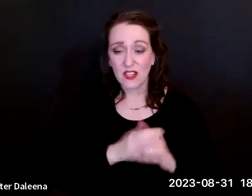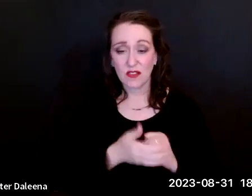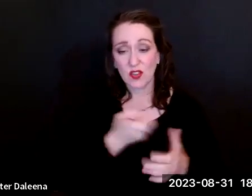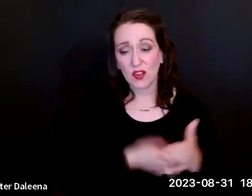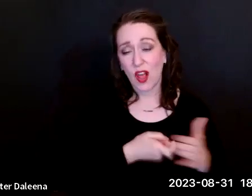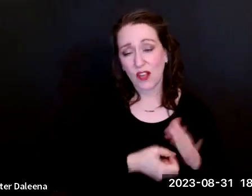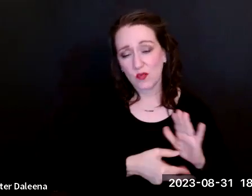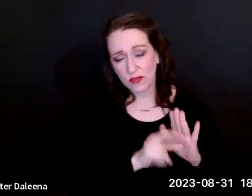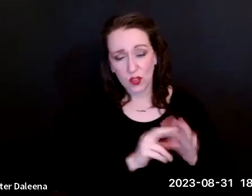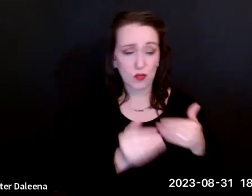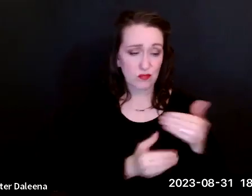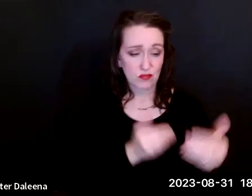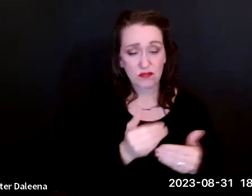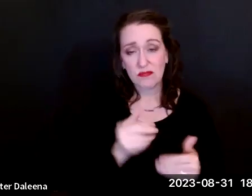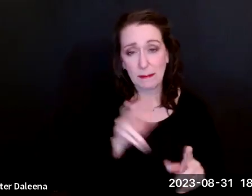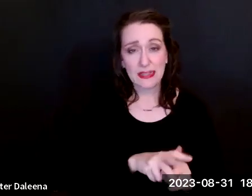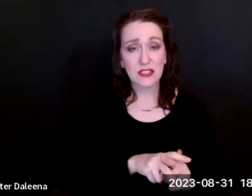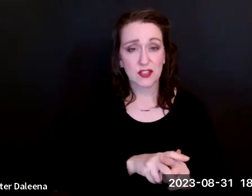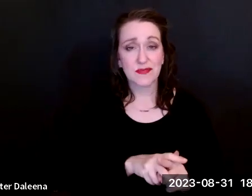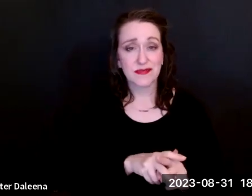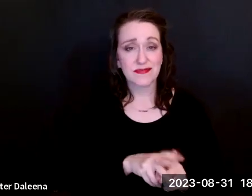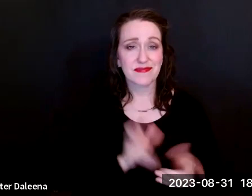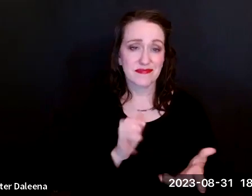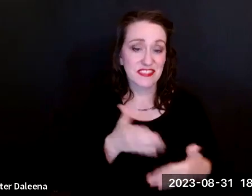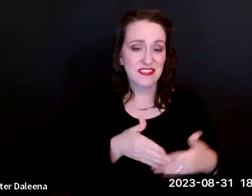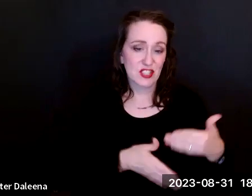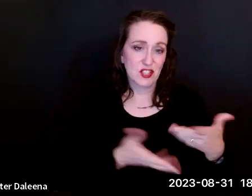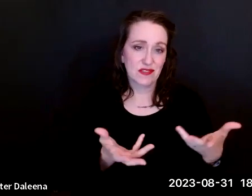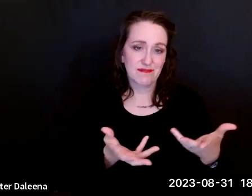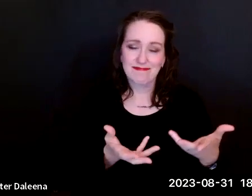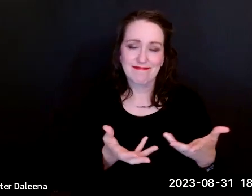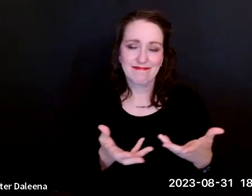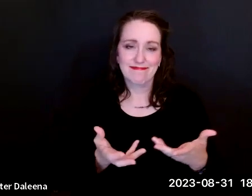reviewing and processing the application which was completed even though the application was denied